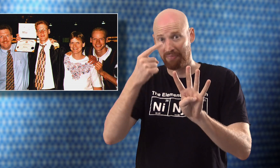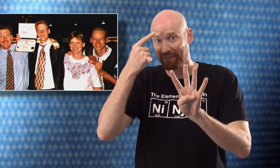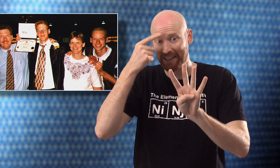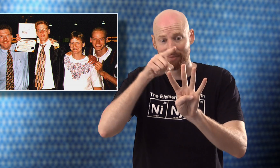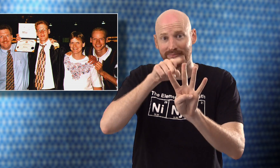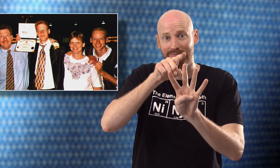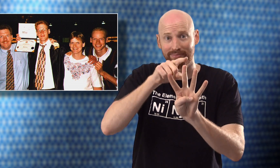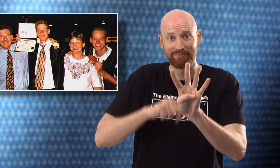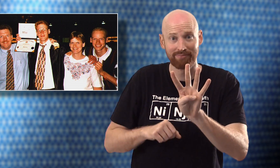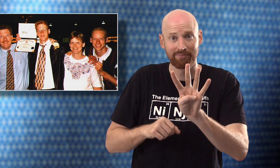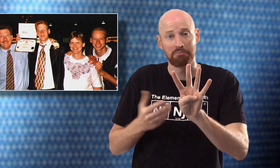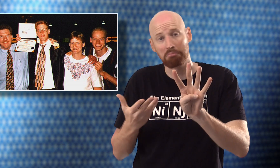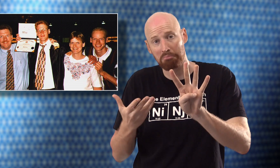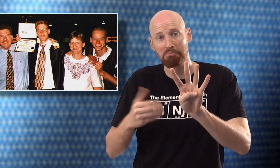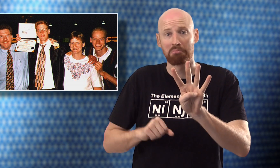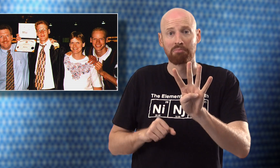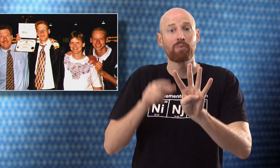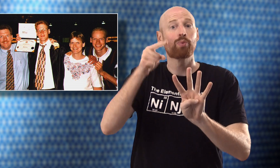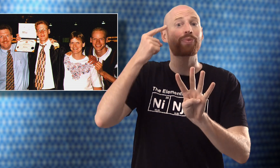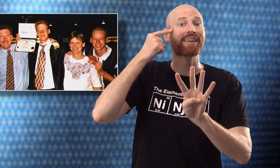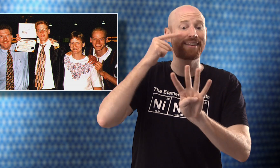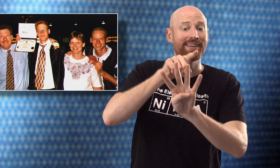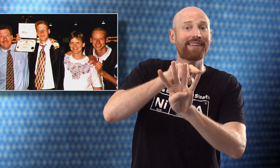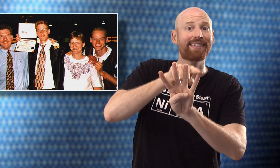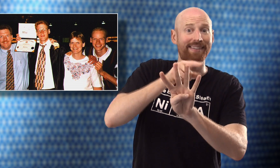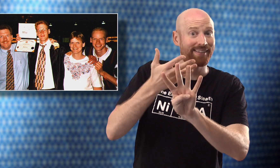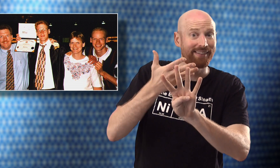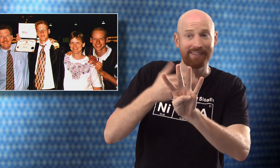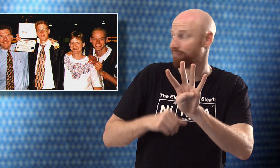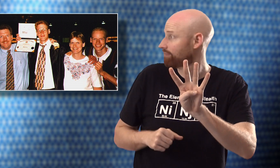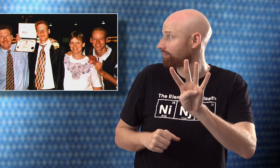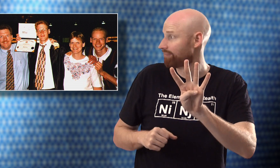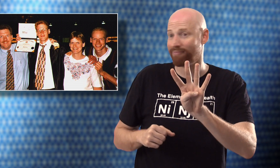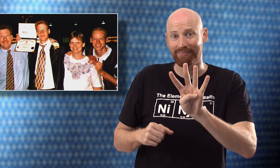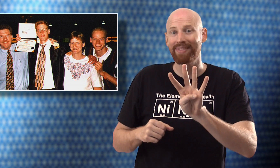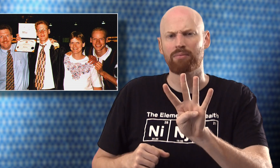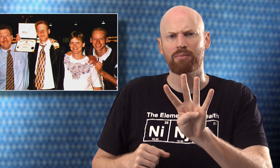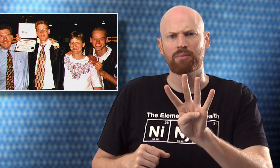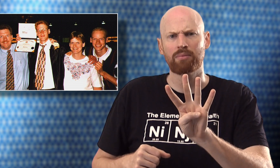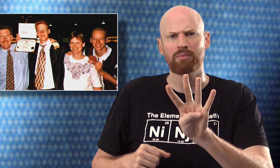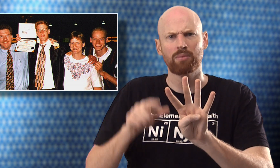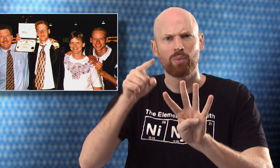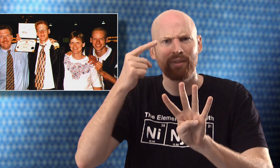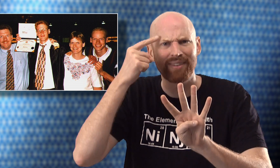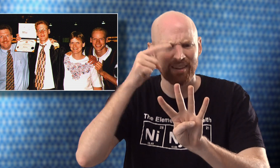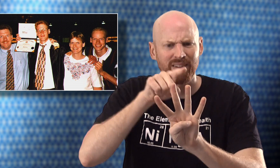Maybe you think I'm this one? Sure, maybe you think I'm the guy smiling over here? Wait...you think I'm this